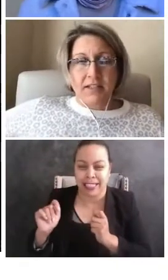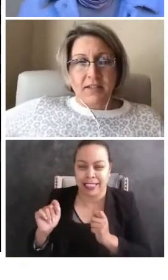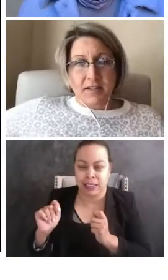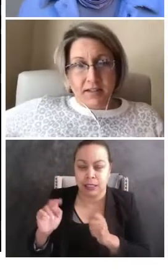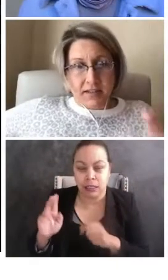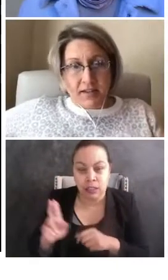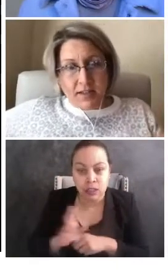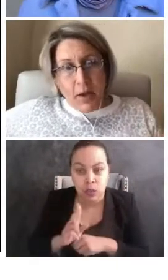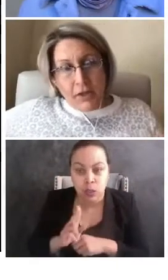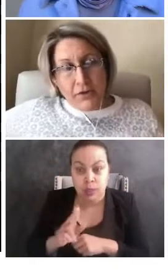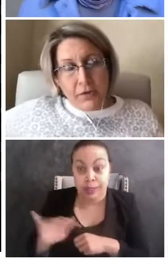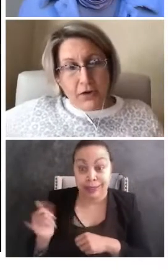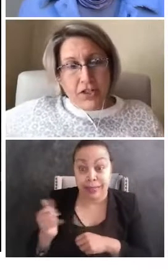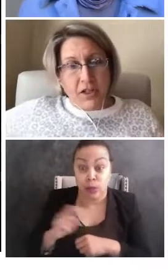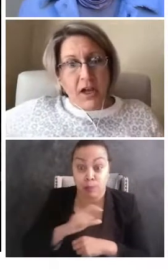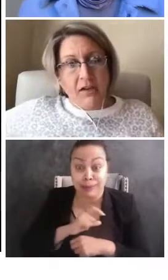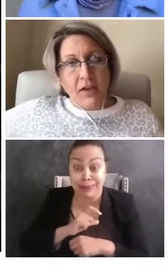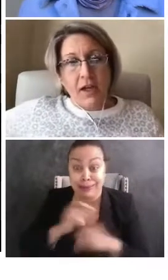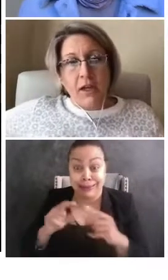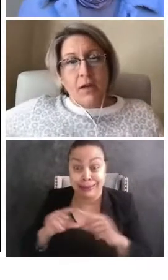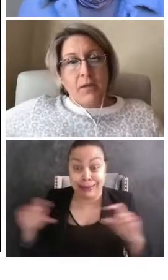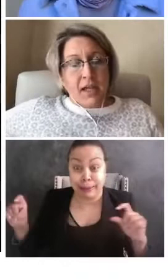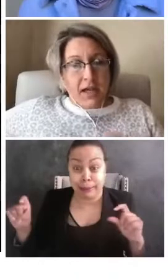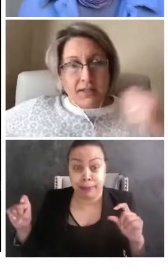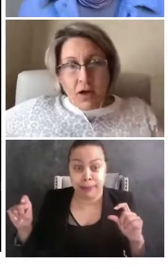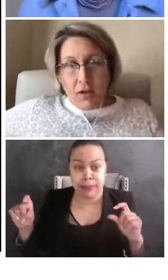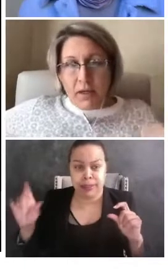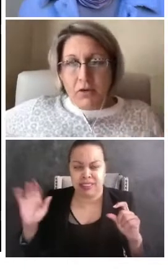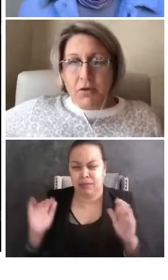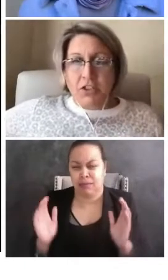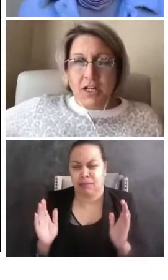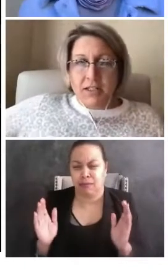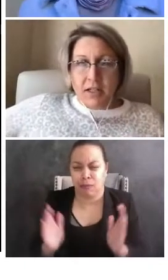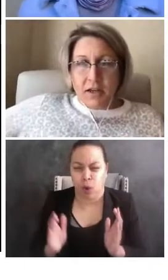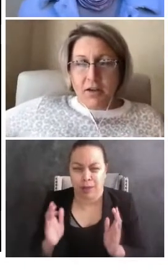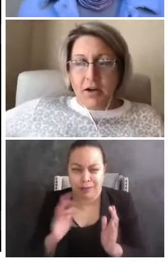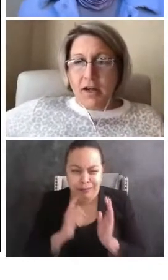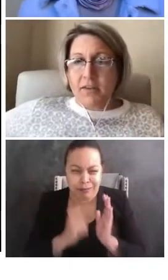This is a smaller version of it.